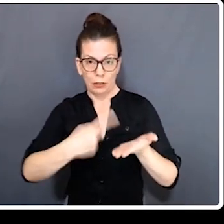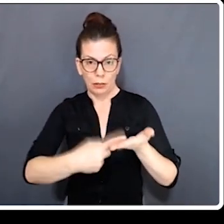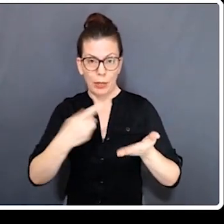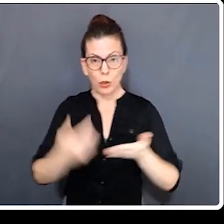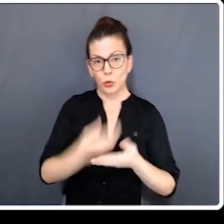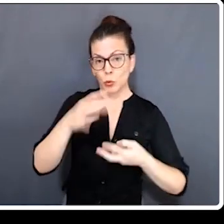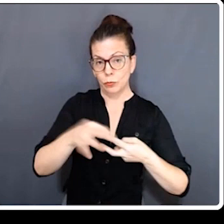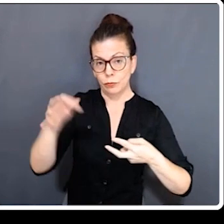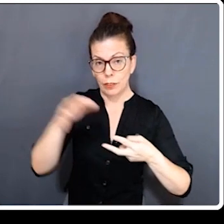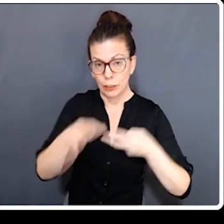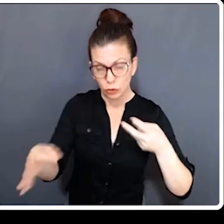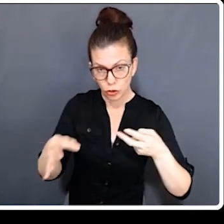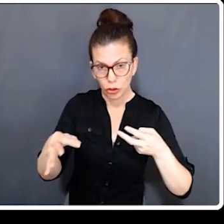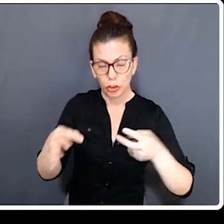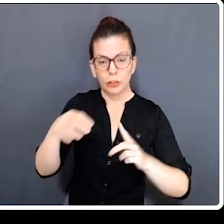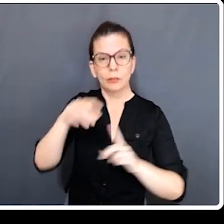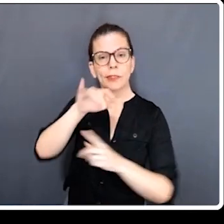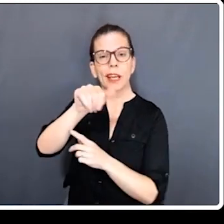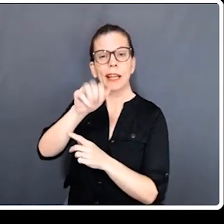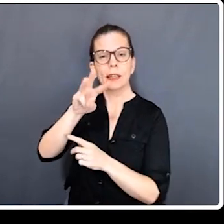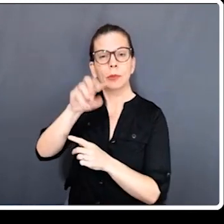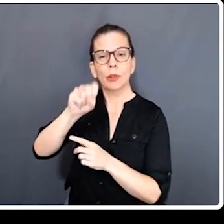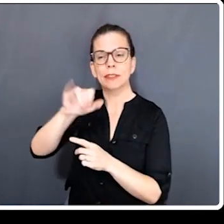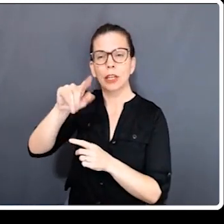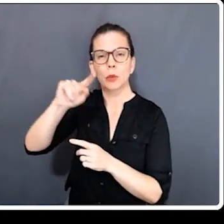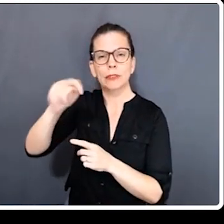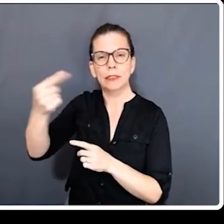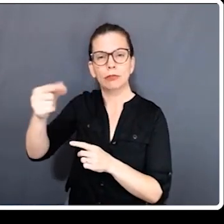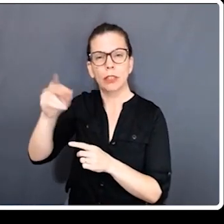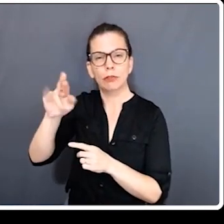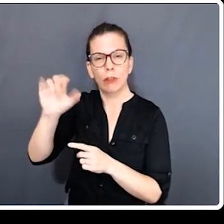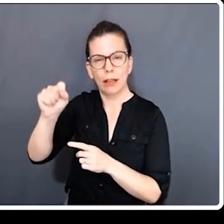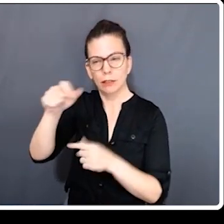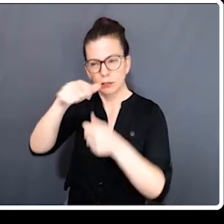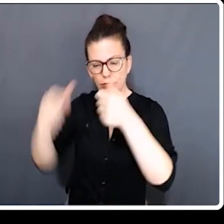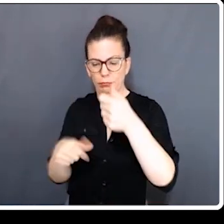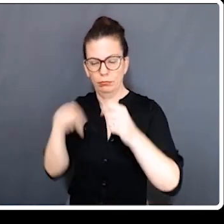within AWS IoT Greengrass, where we have closely integrated